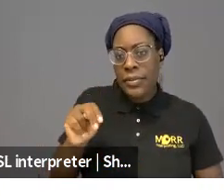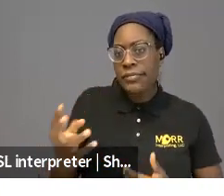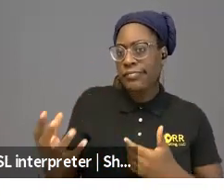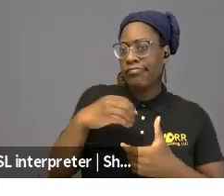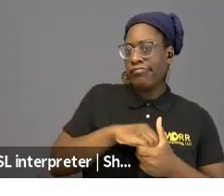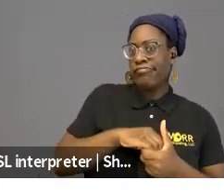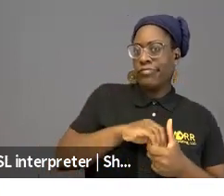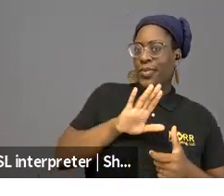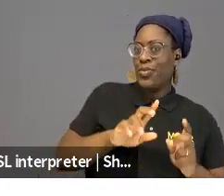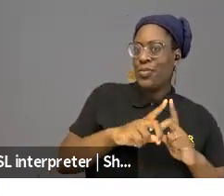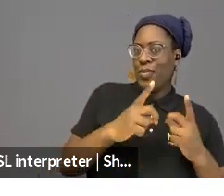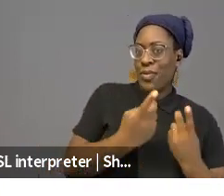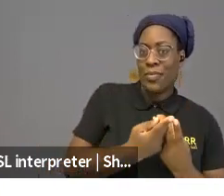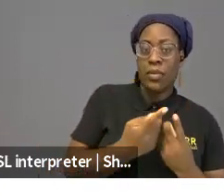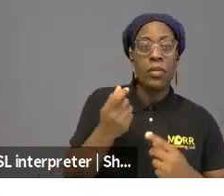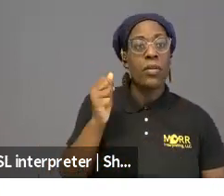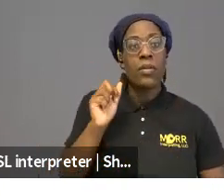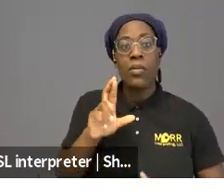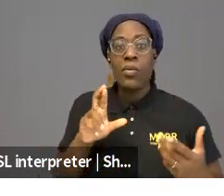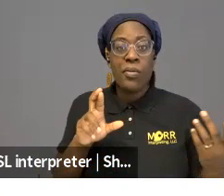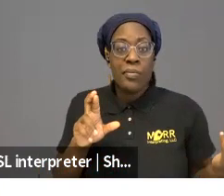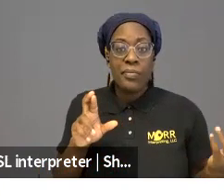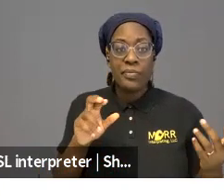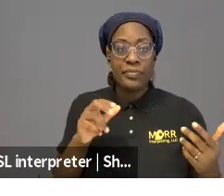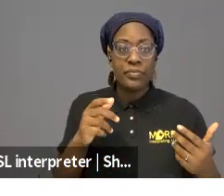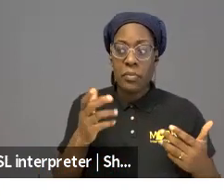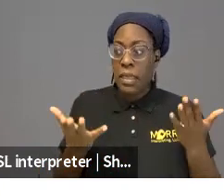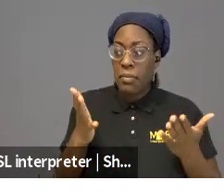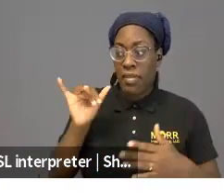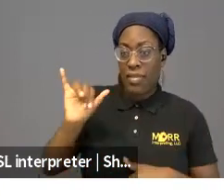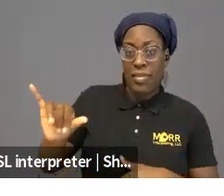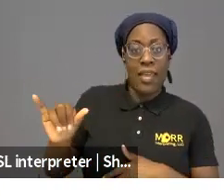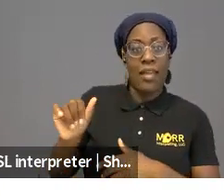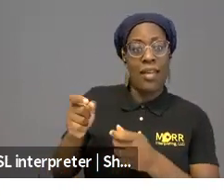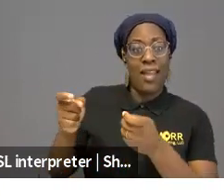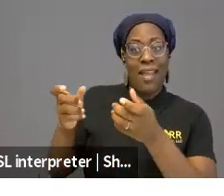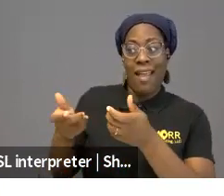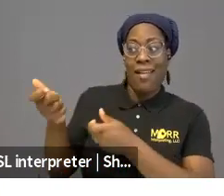center administrators. The first couple of years, I felt a little out to sea because of that myself.